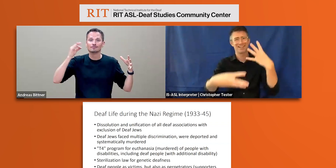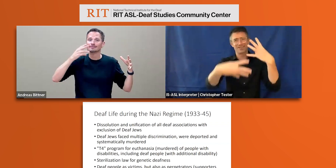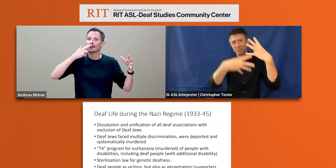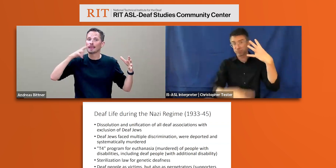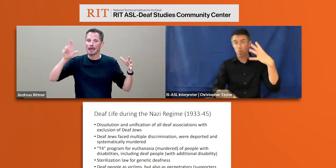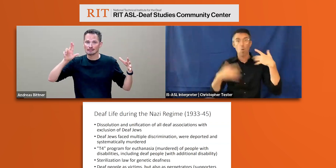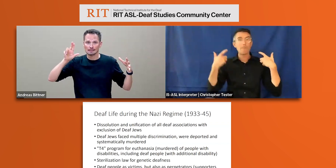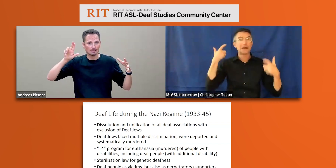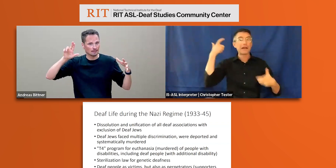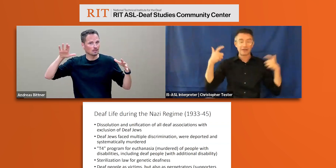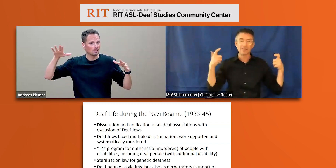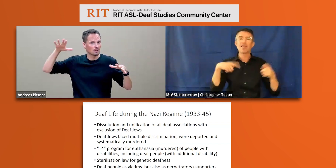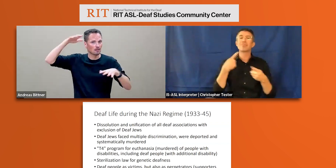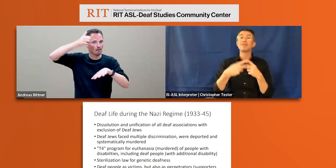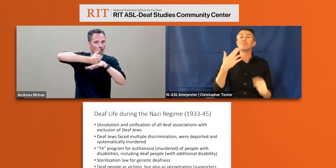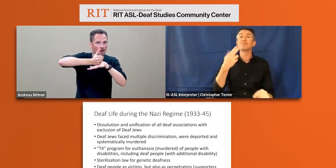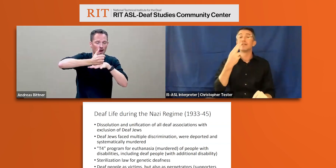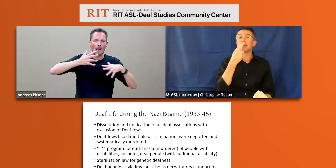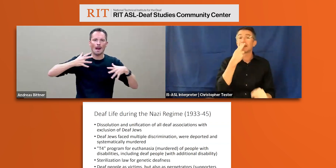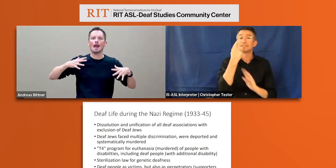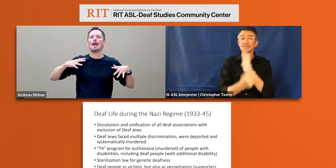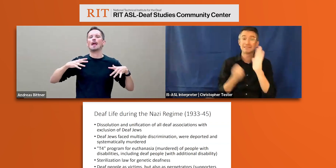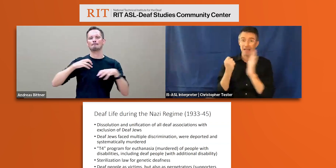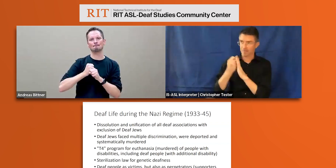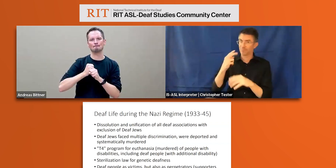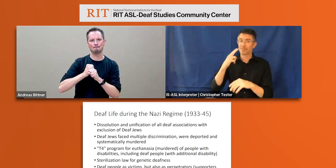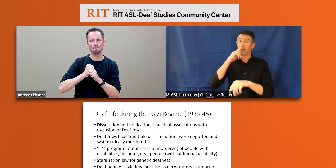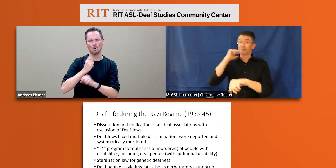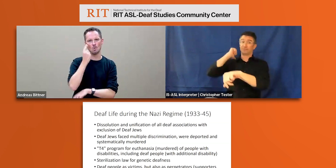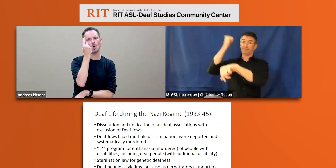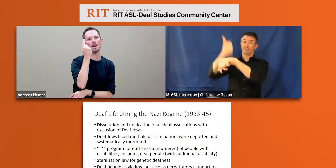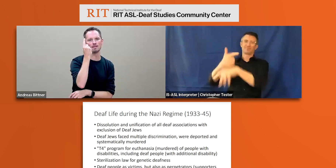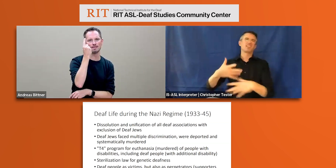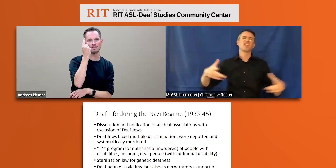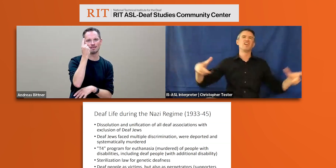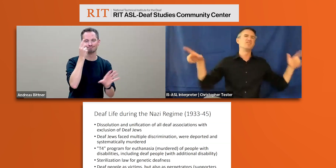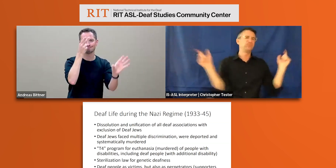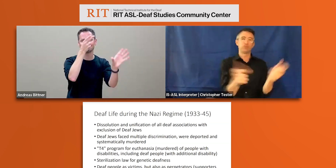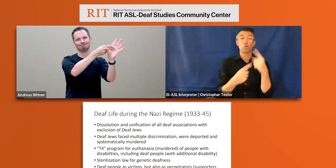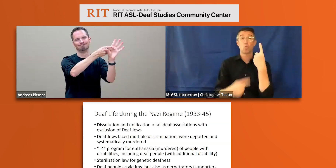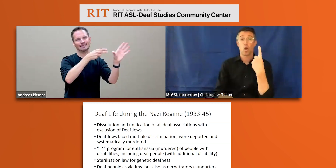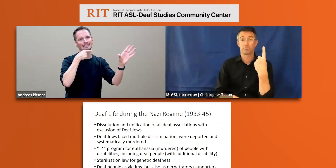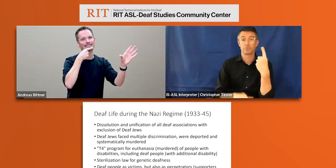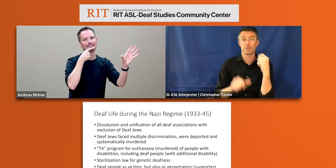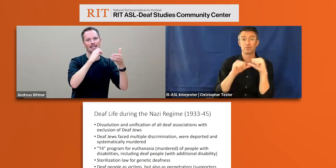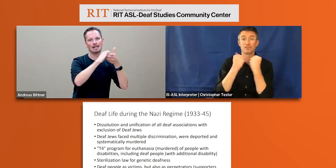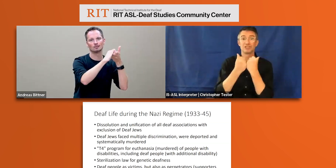or religious affiliations. There were a variety of Associations that were established.